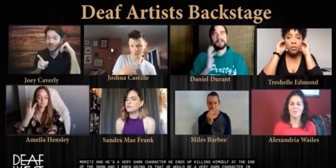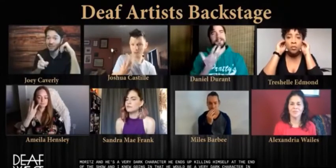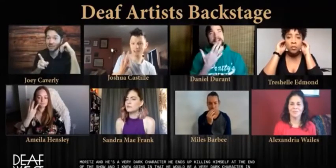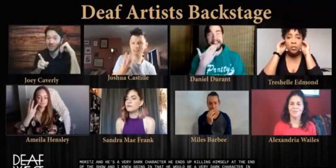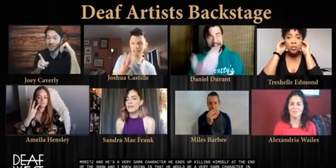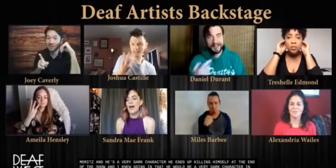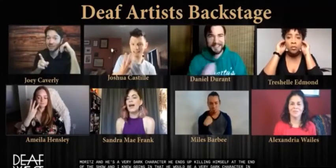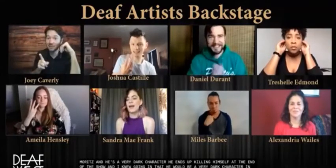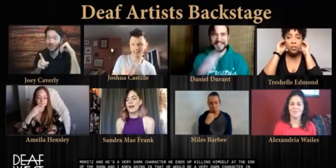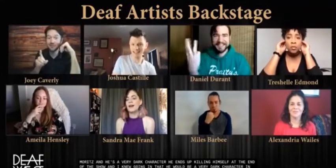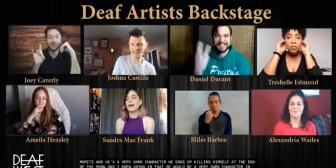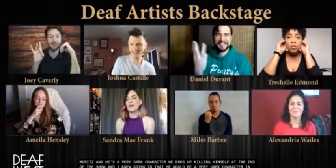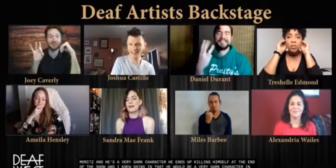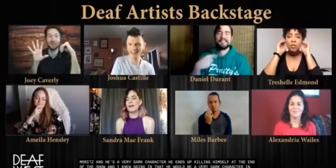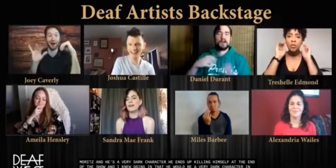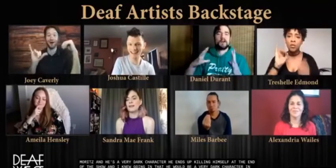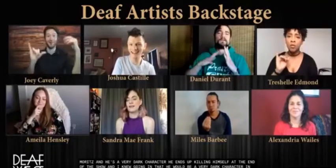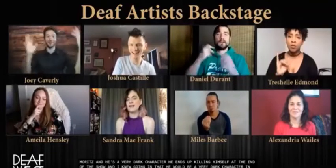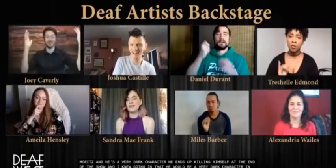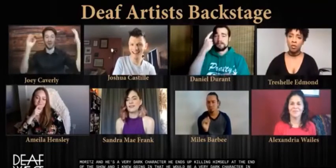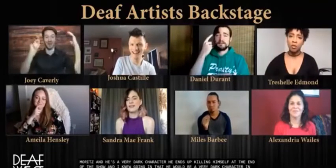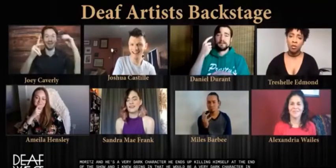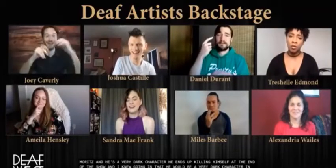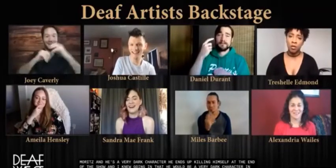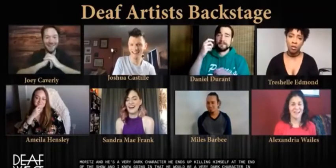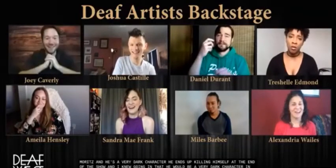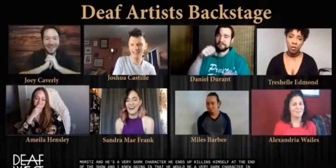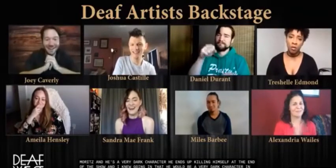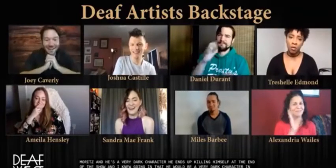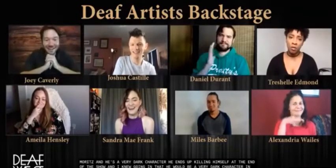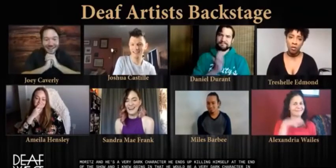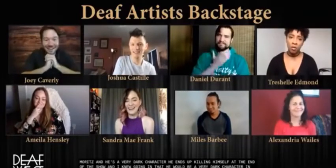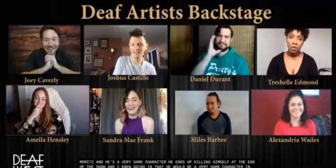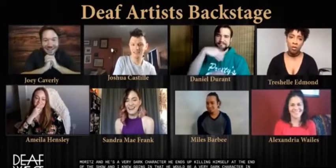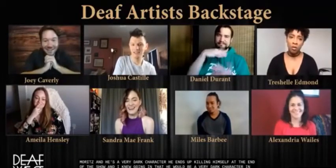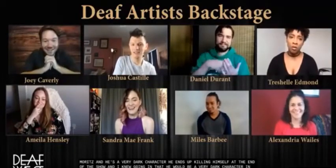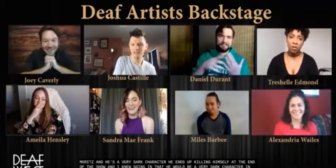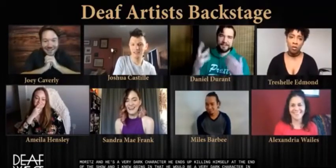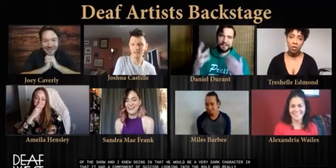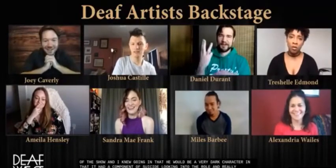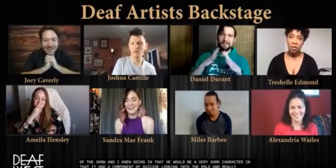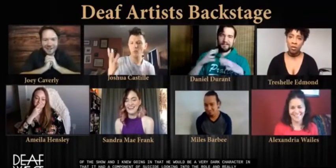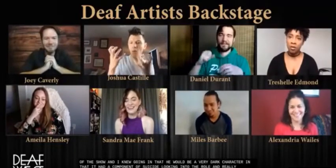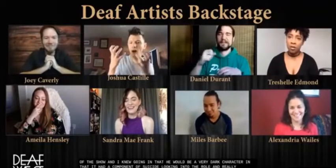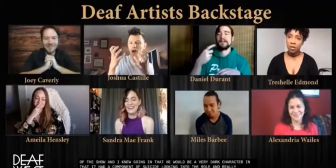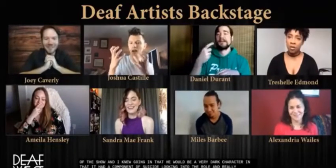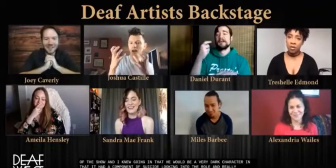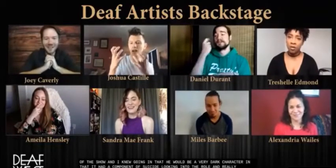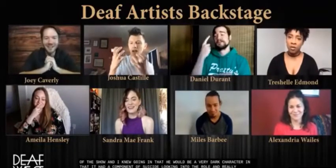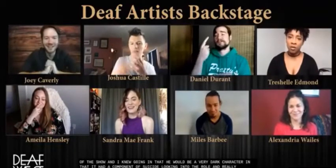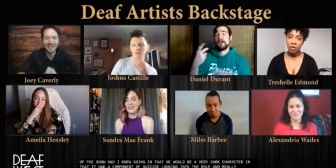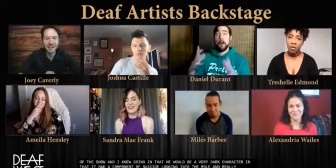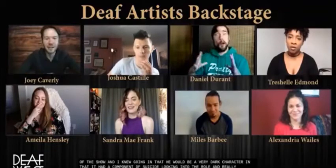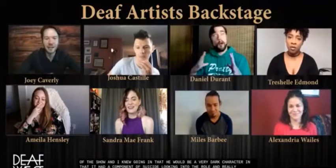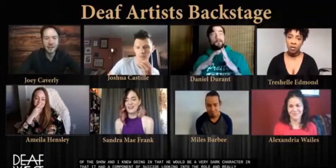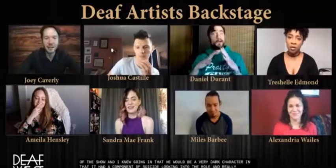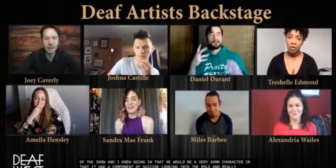Daniel: Yep Mondays. (?) Oh, Josh is saying Wednesday is that's odd for theater. Mondays are usually dark days.